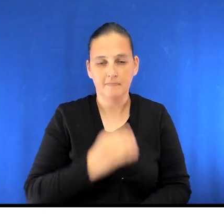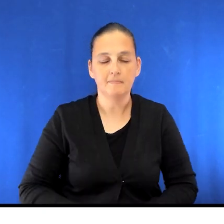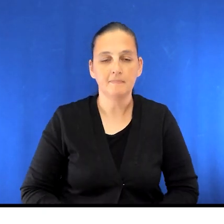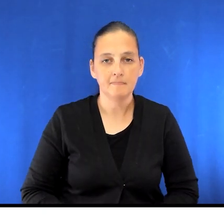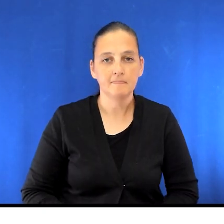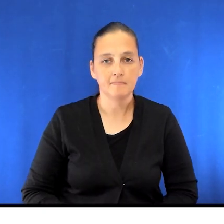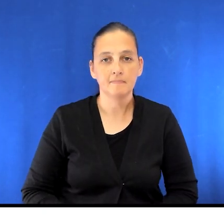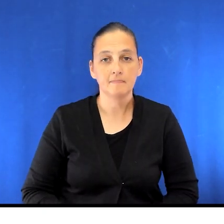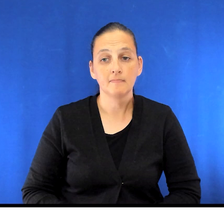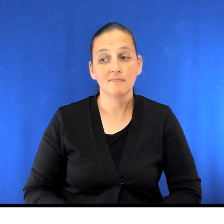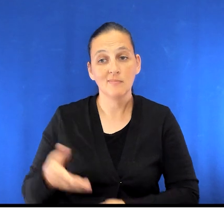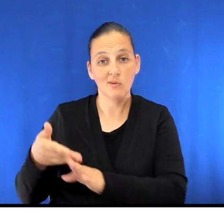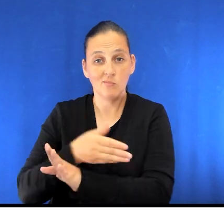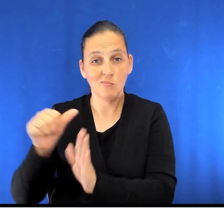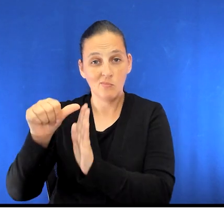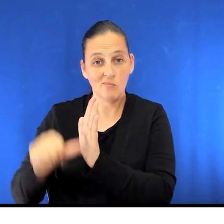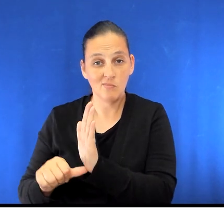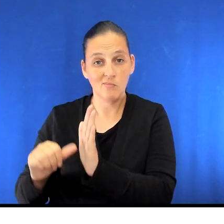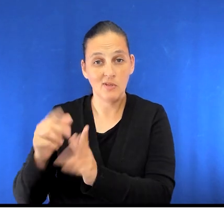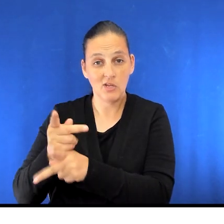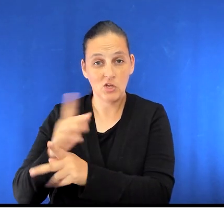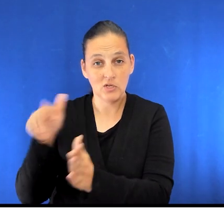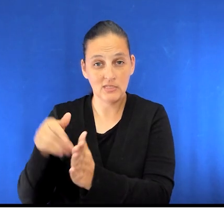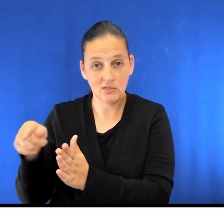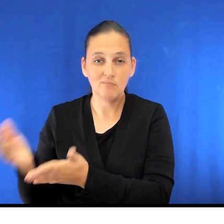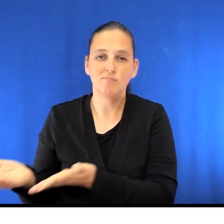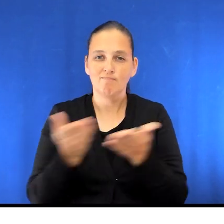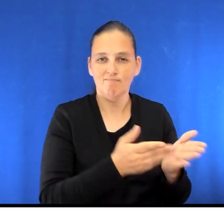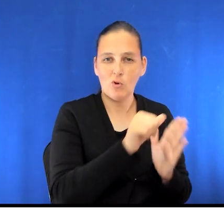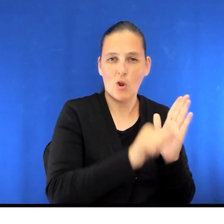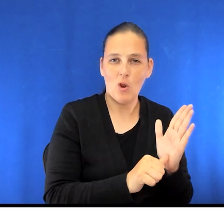from the Perioperative Care Center. You will be taken into the operating room to prepare.